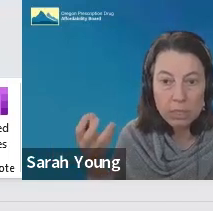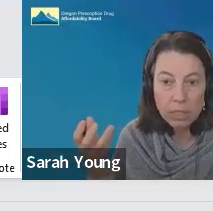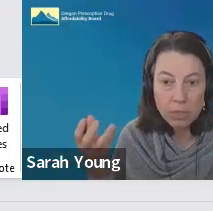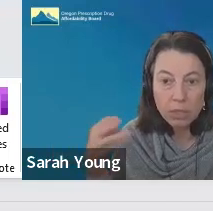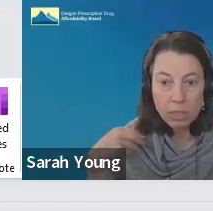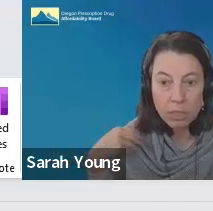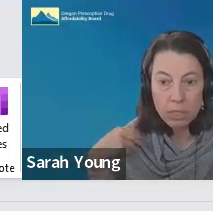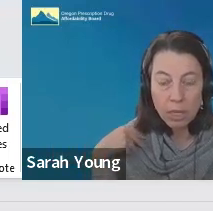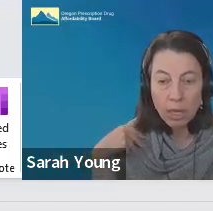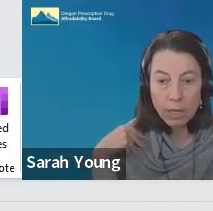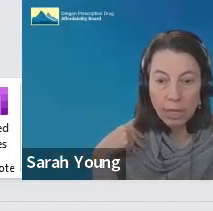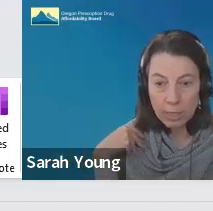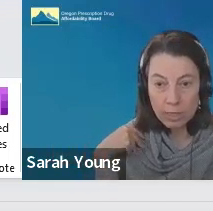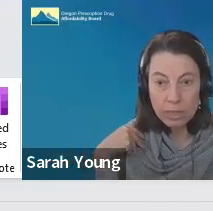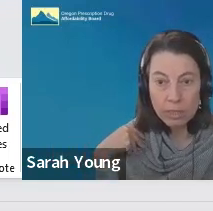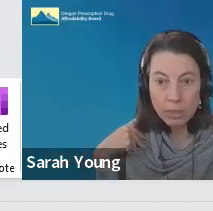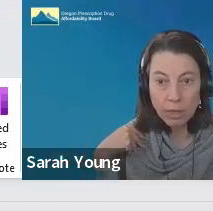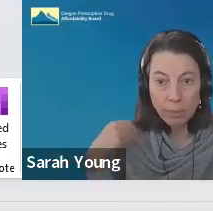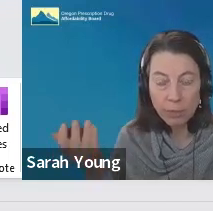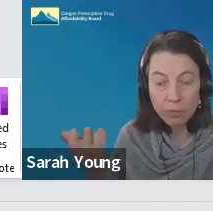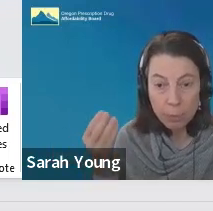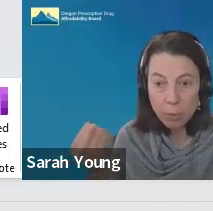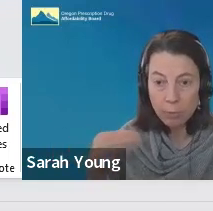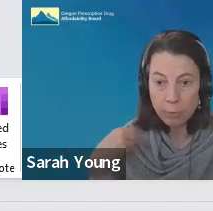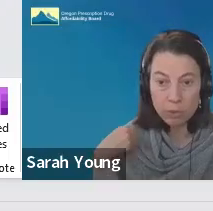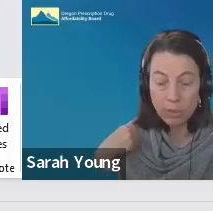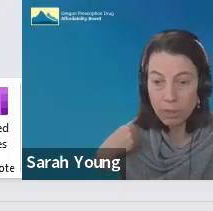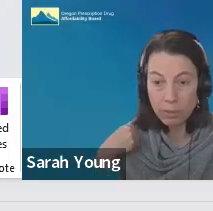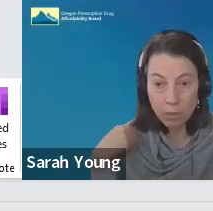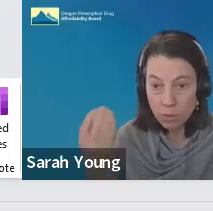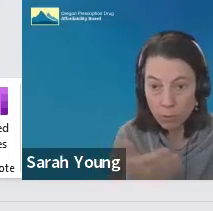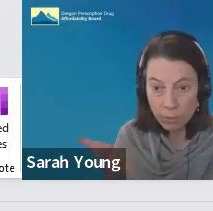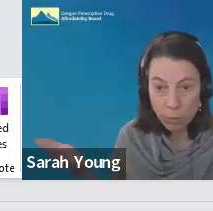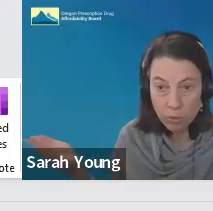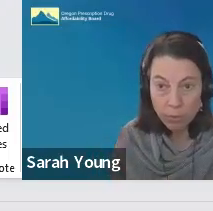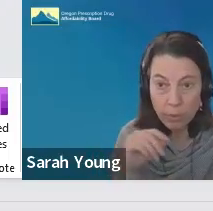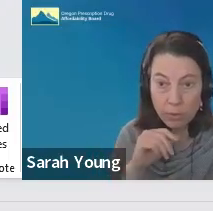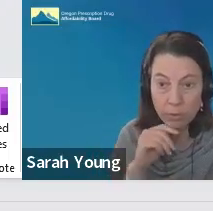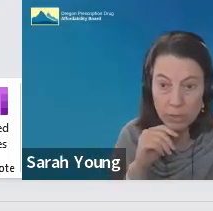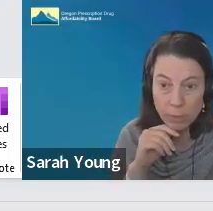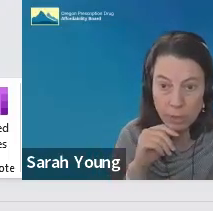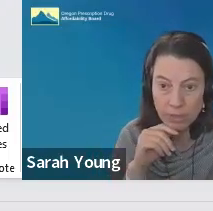to continue to get guidance um from the board members and also input from other interested